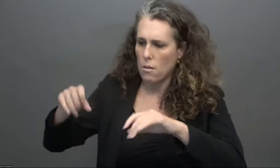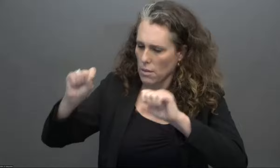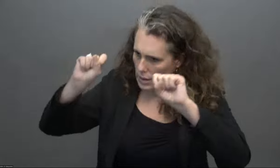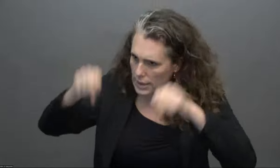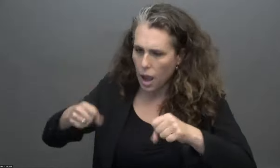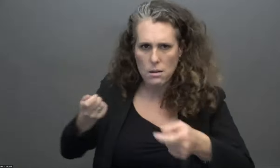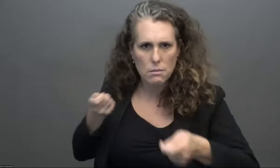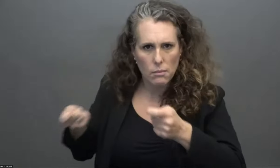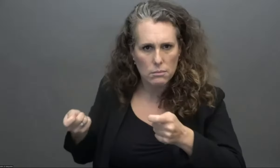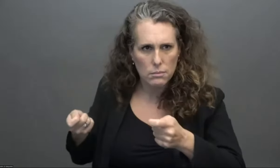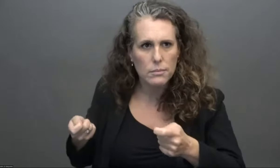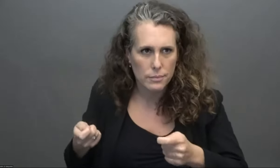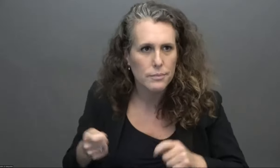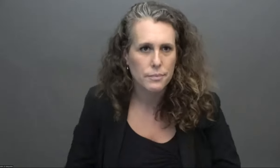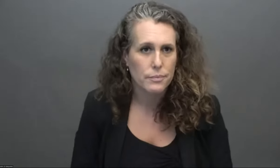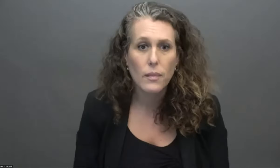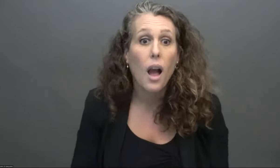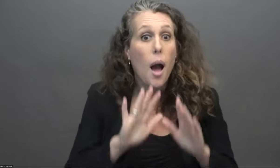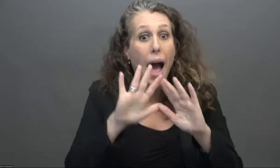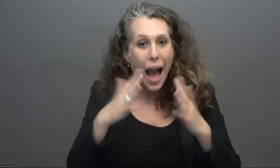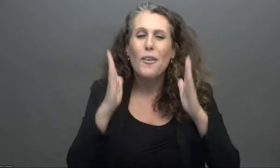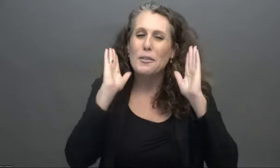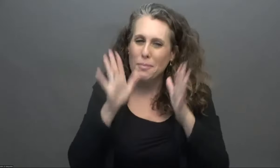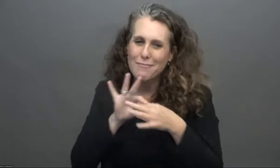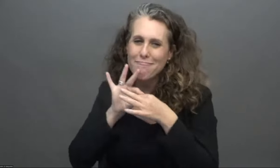relationship with with companies that are willing to be more inclusive.